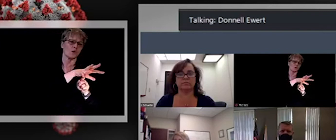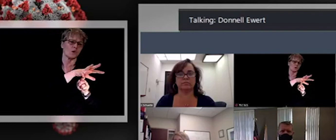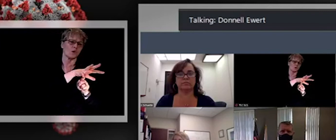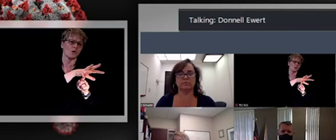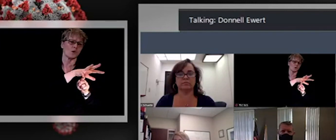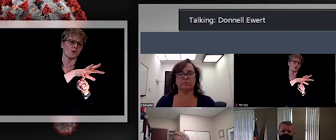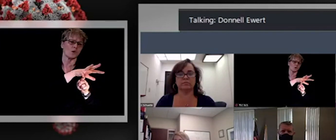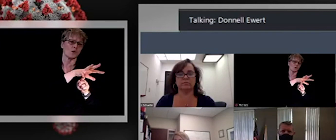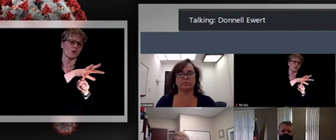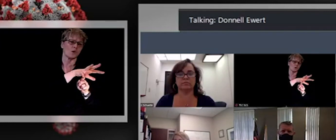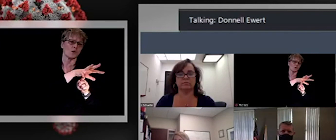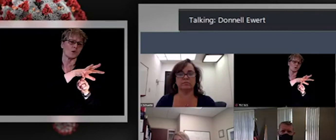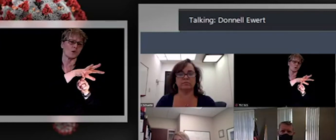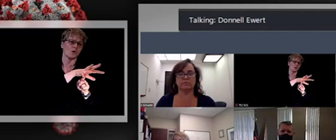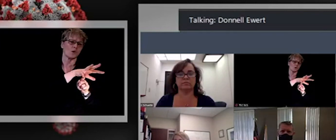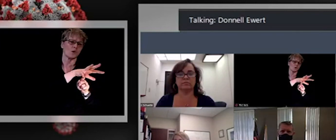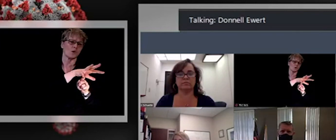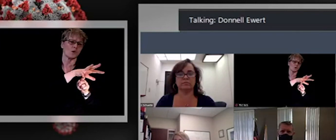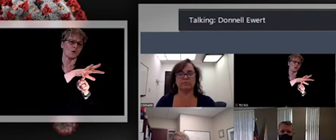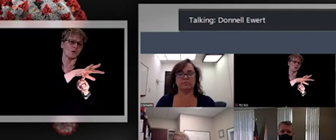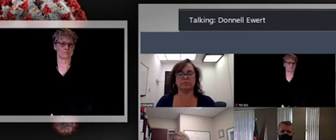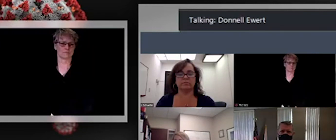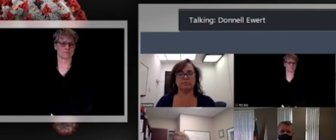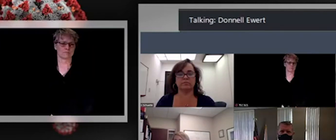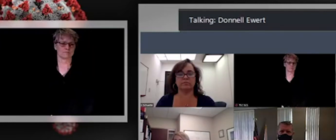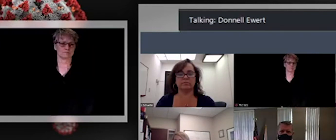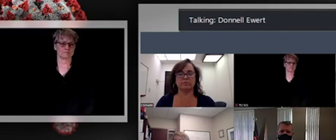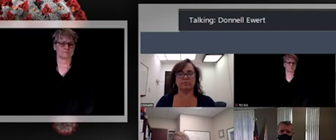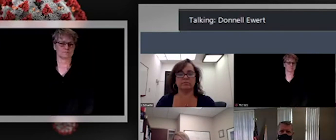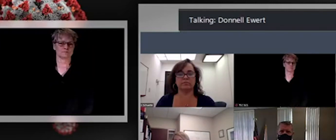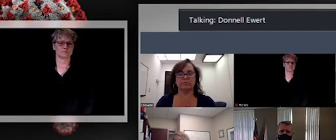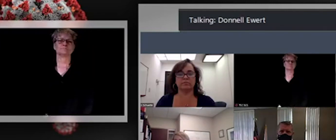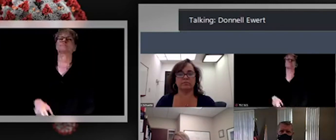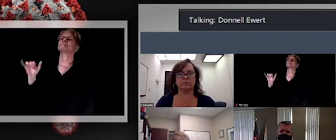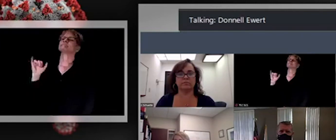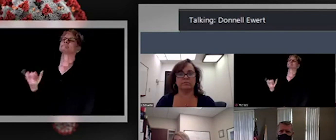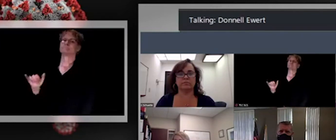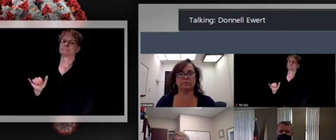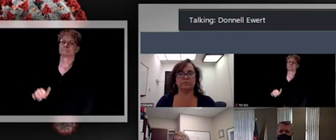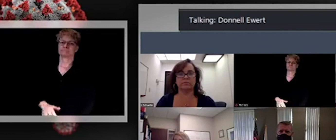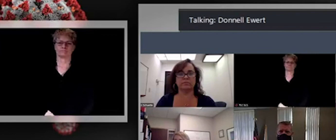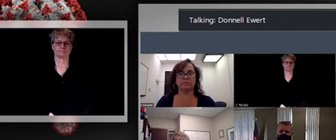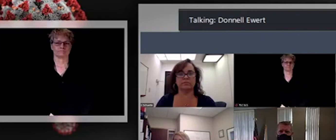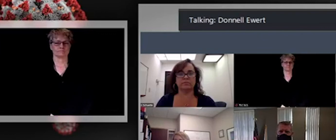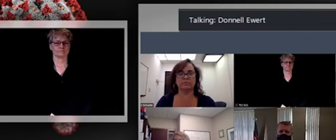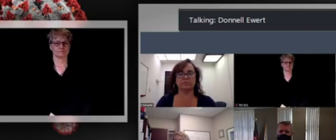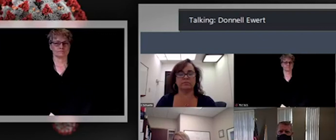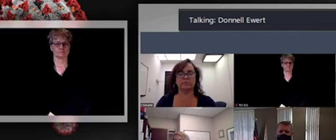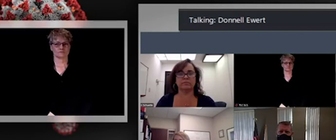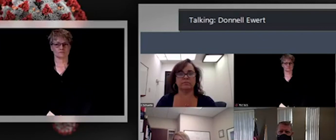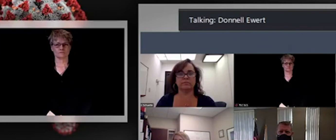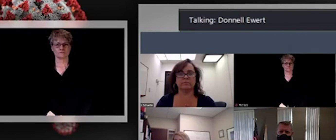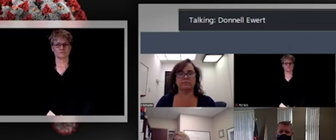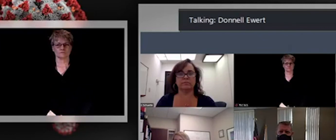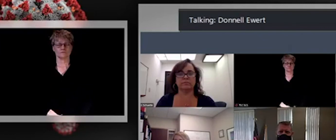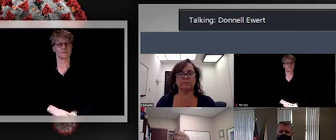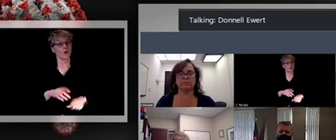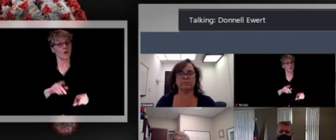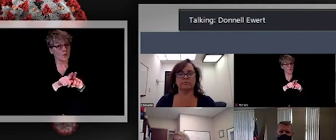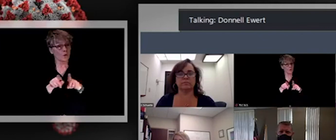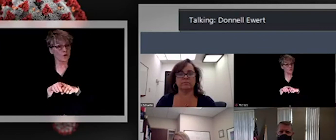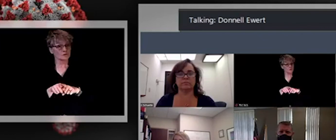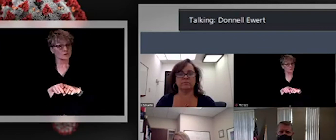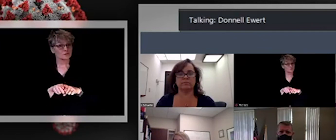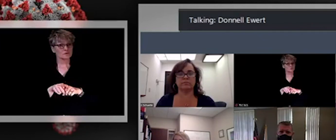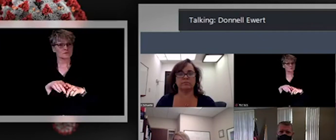problematic and people might also drink alcohol become less disciplined in social distancing